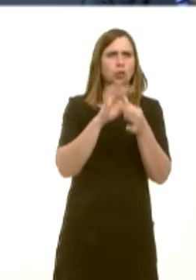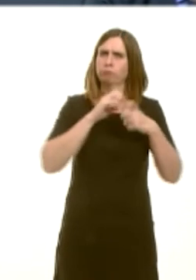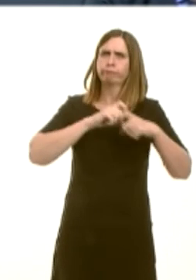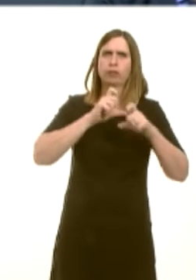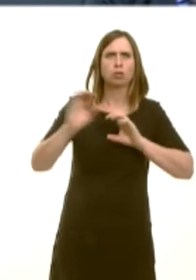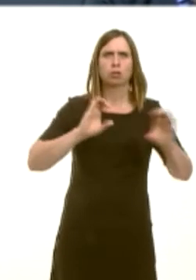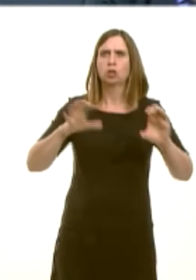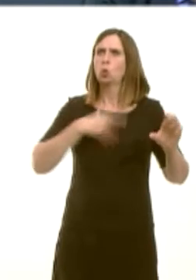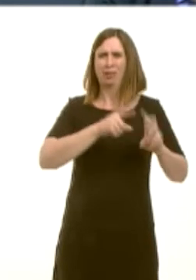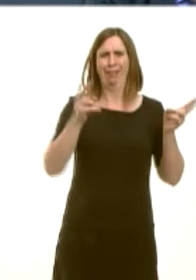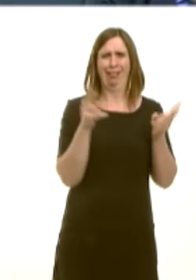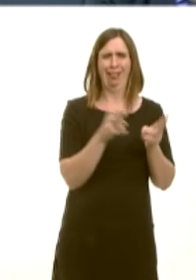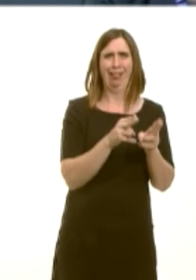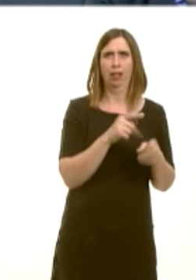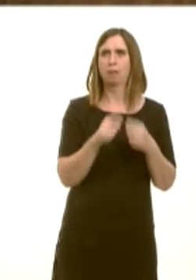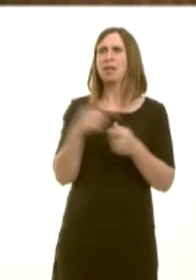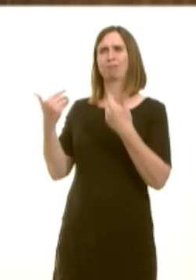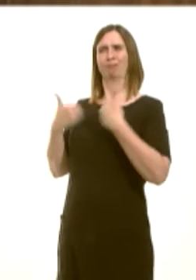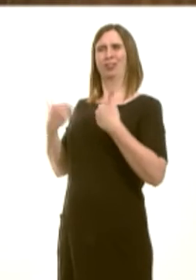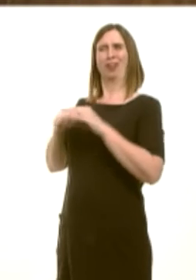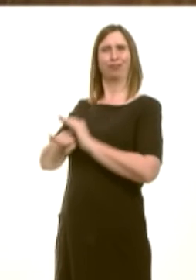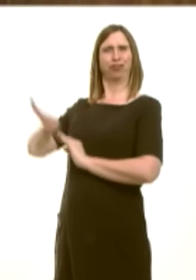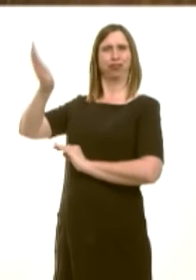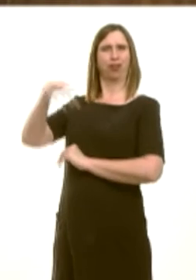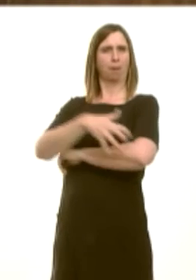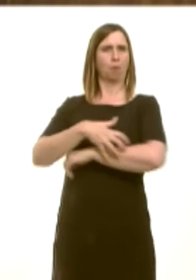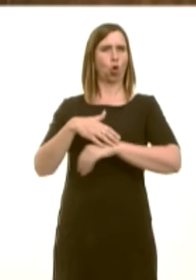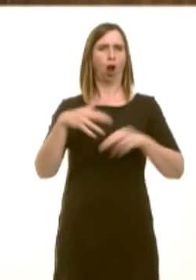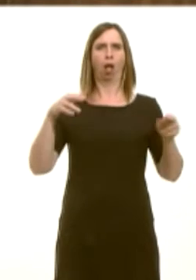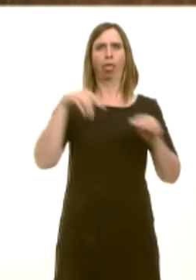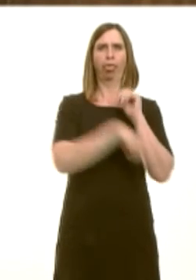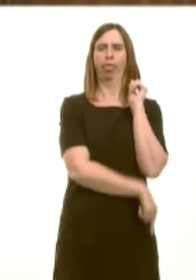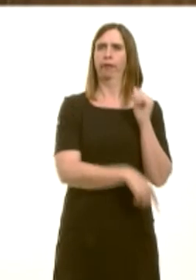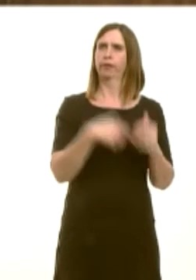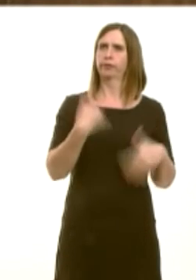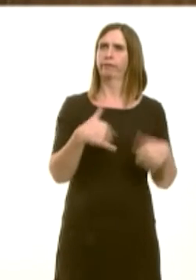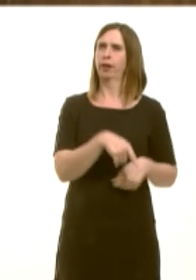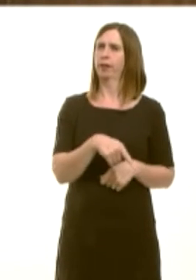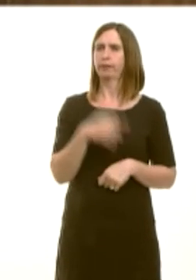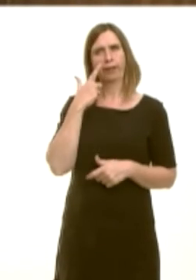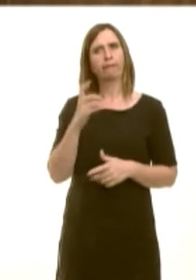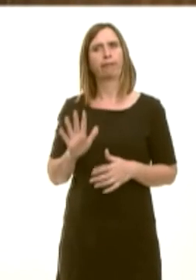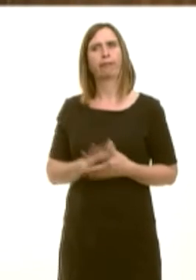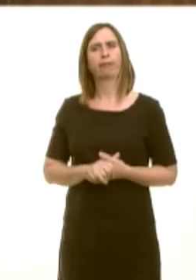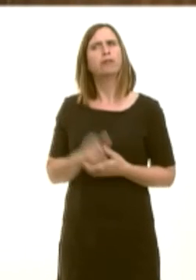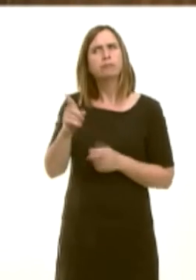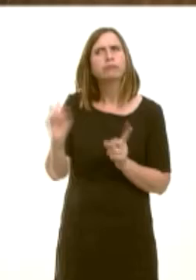with this becoming housing for the better off? Carwyn Jones: Thereís no suggestion that we are looking to divert money away from housing.